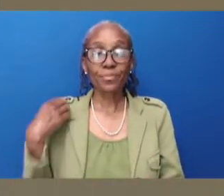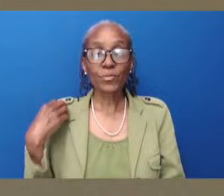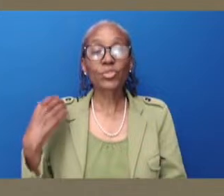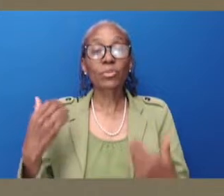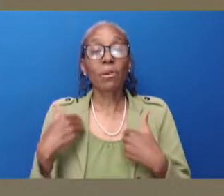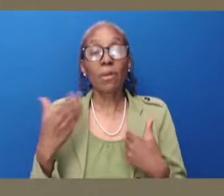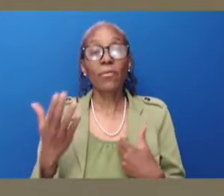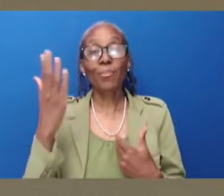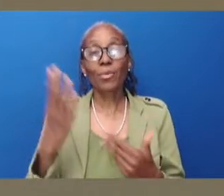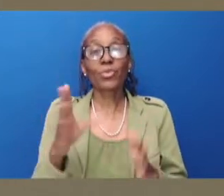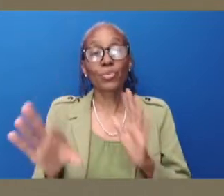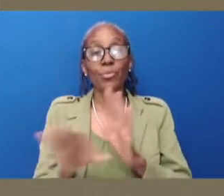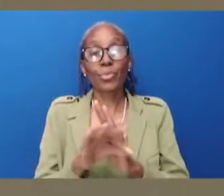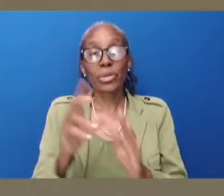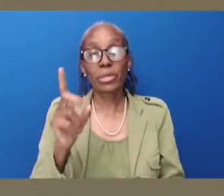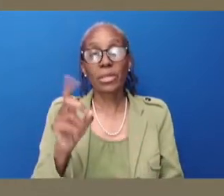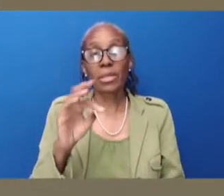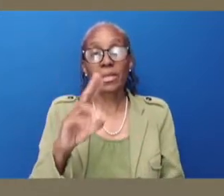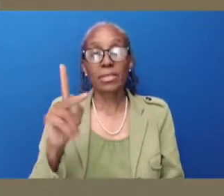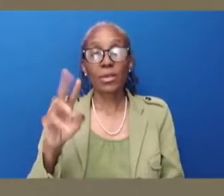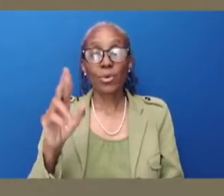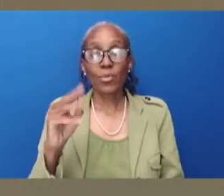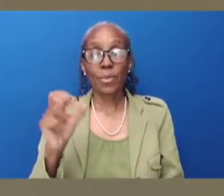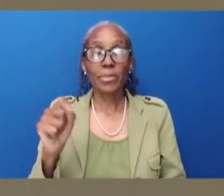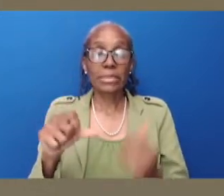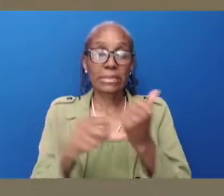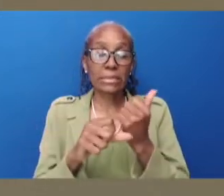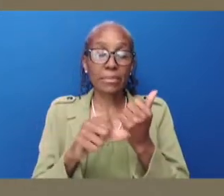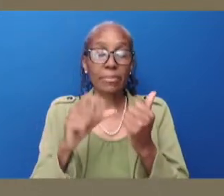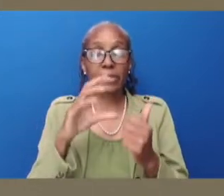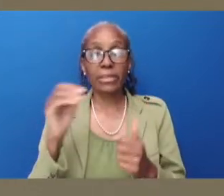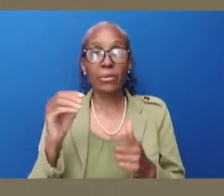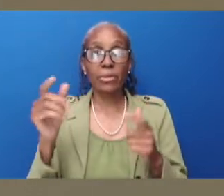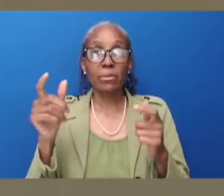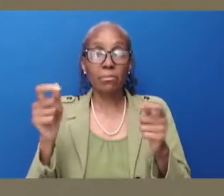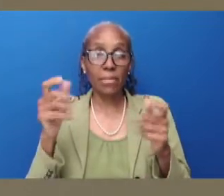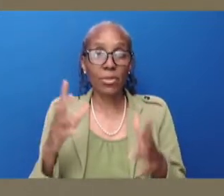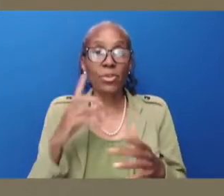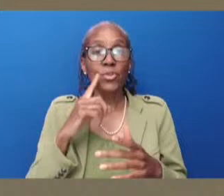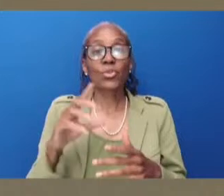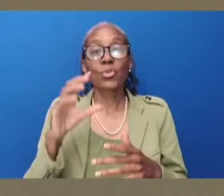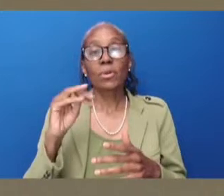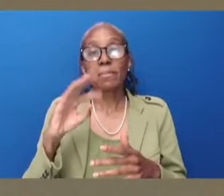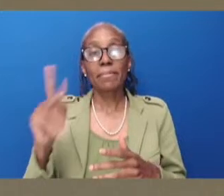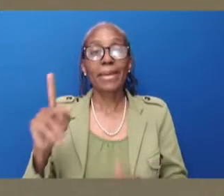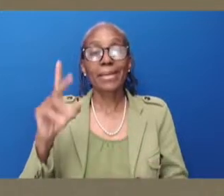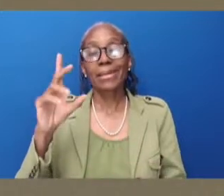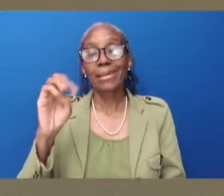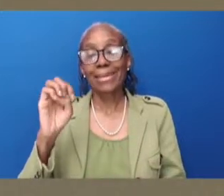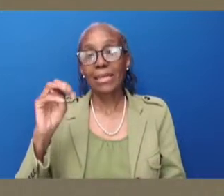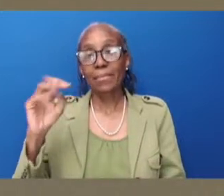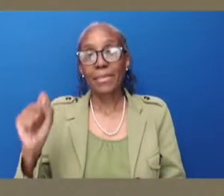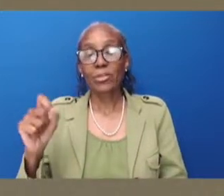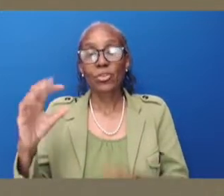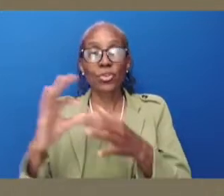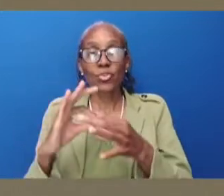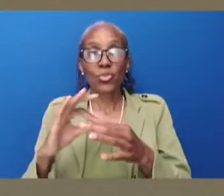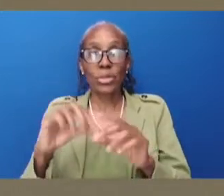I APOLOGIZE. THE CHAIR WILL ENTERTAIN A